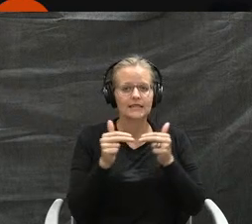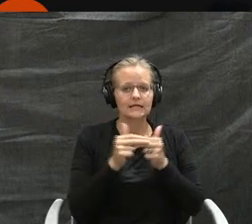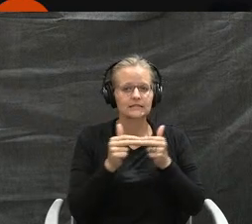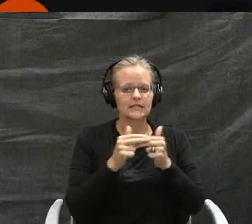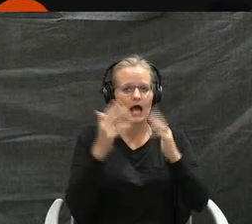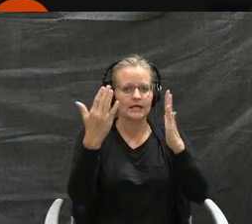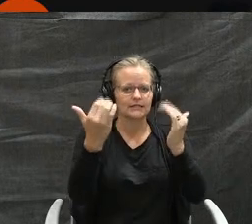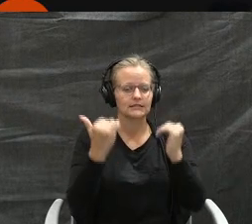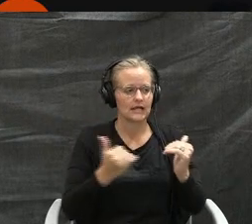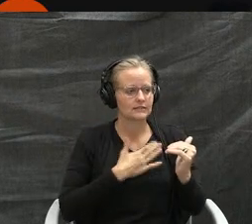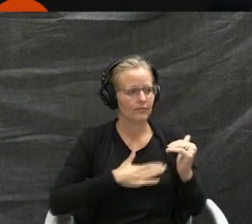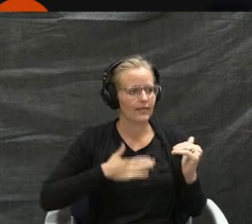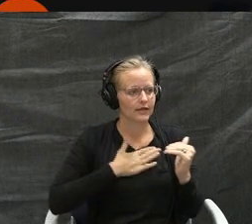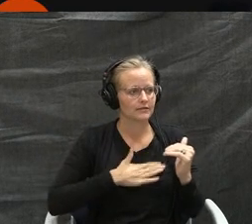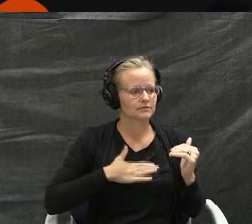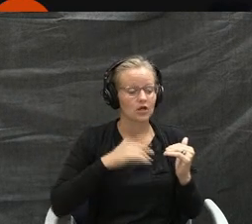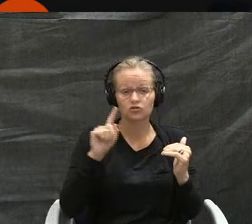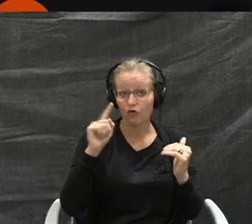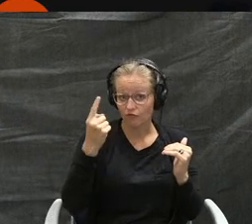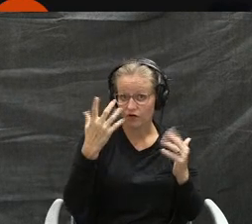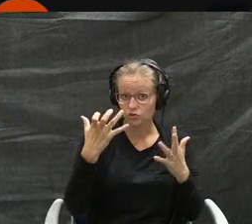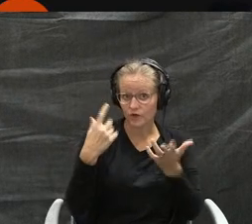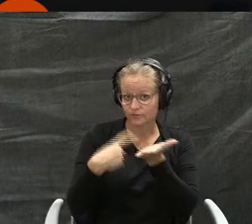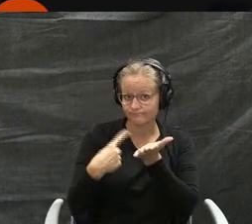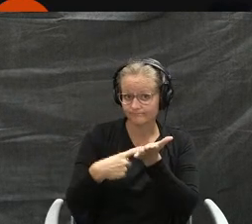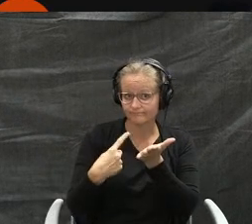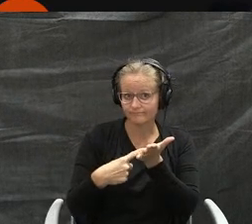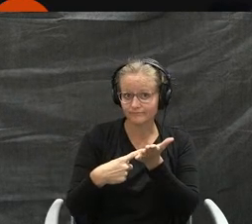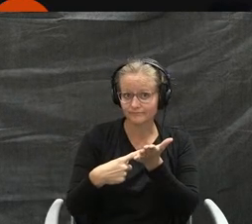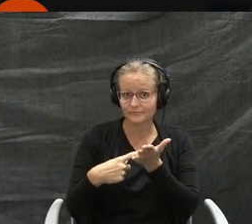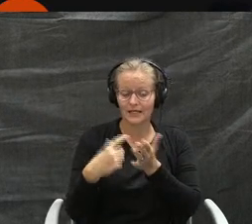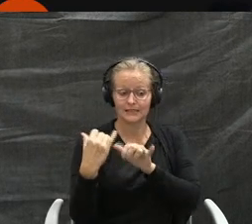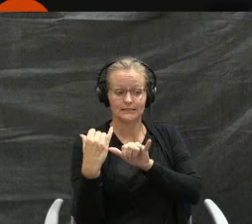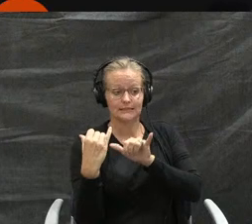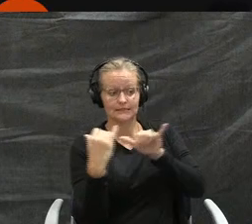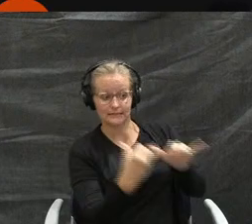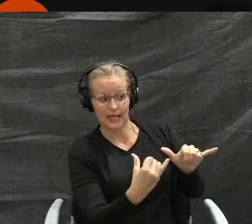screen, uhm, the first thing I will say is. Ditto for middle